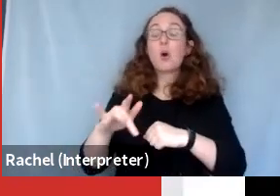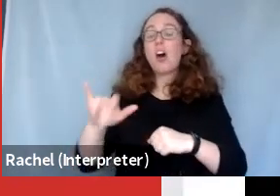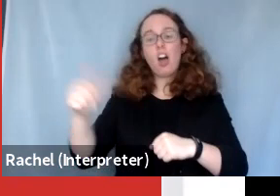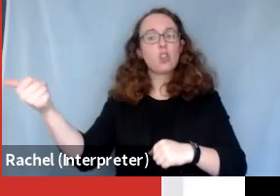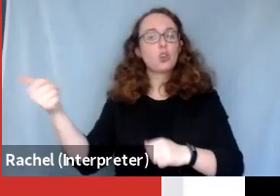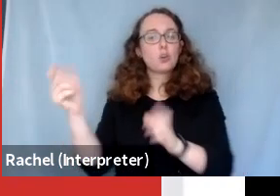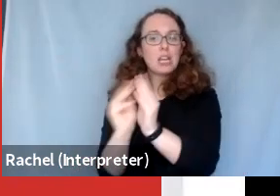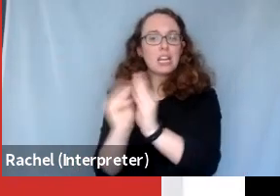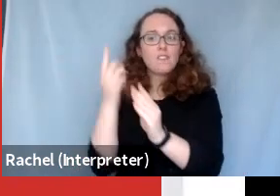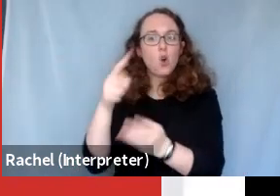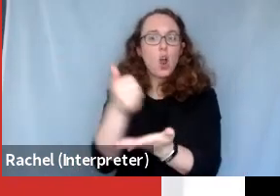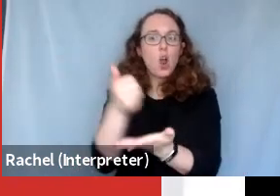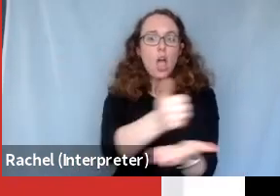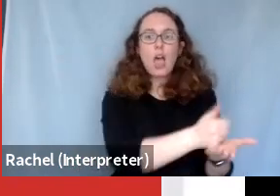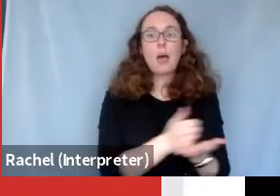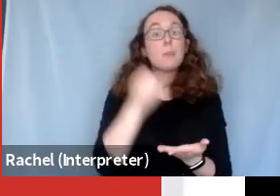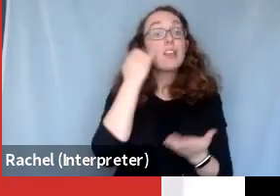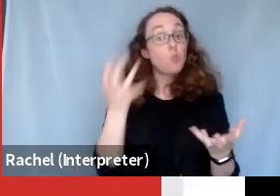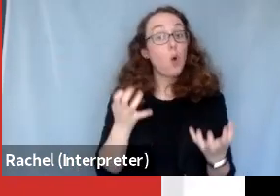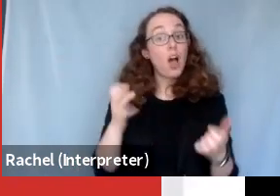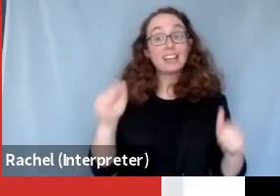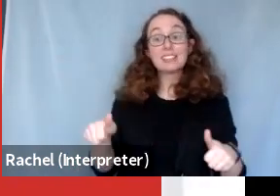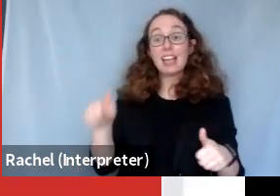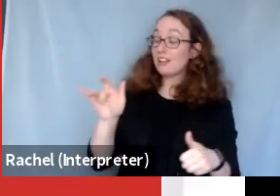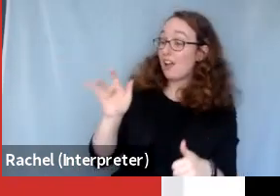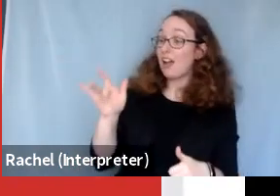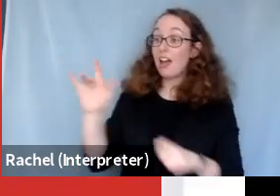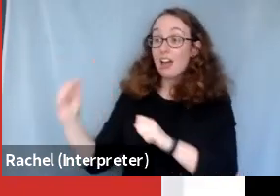if you guys want to attend those you guys are free to